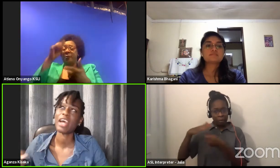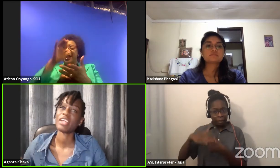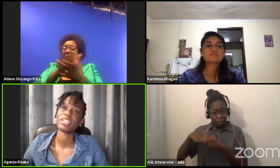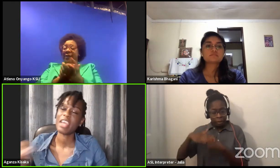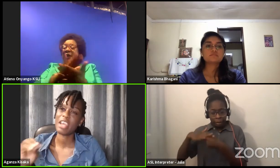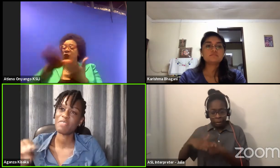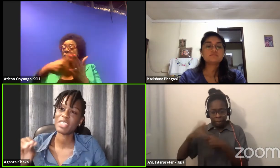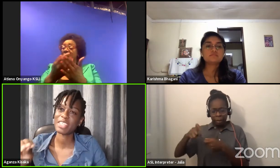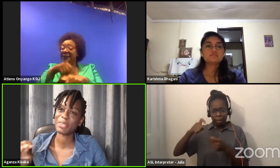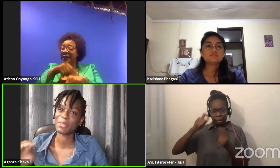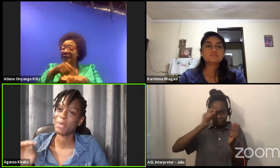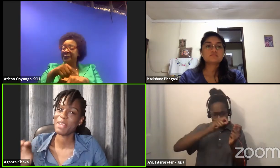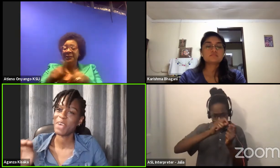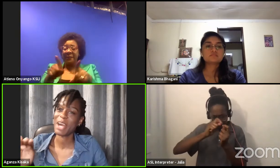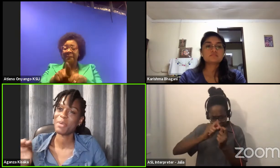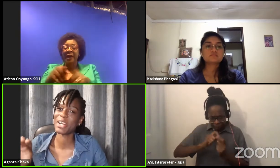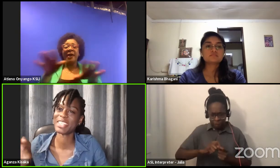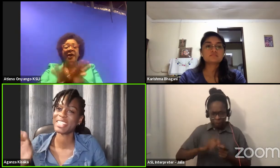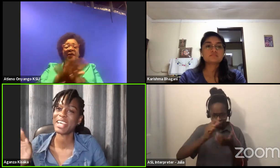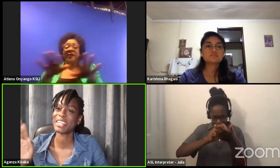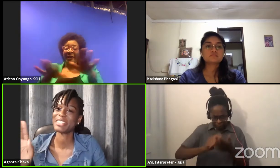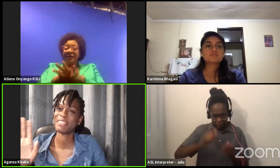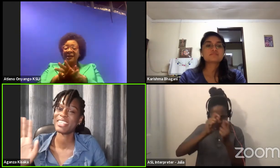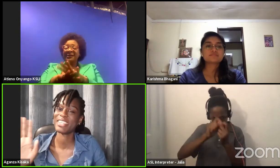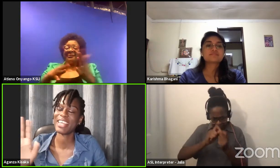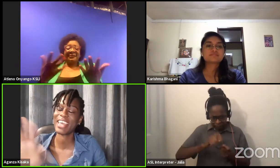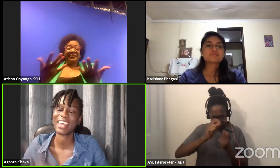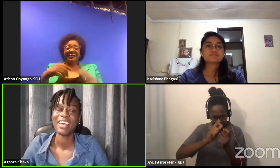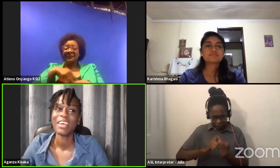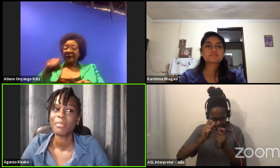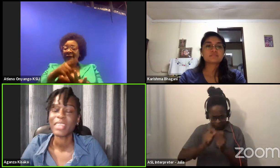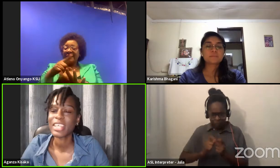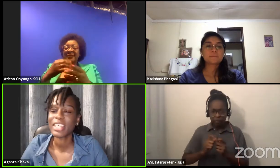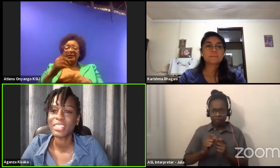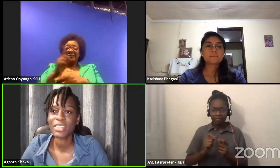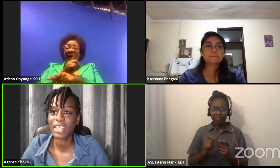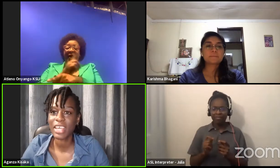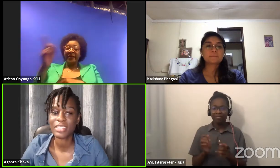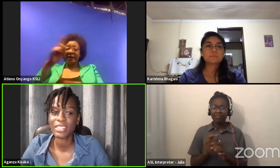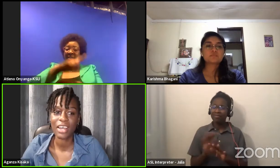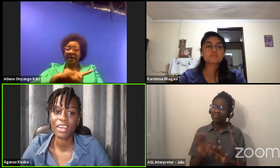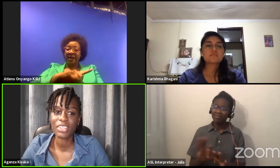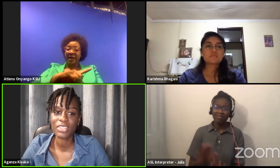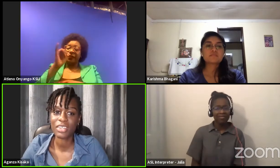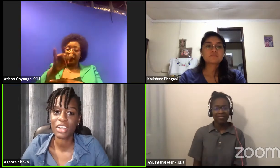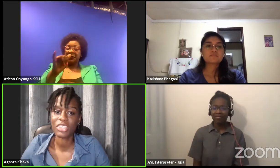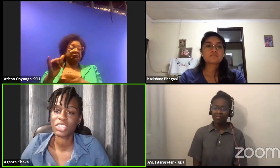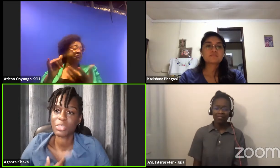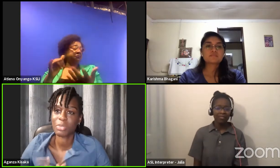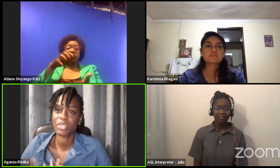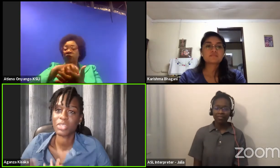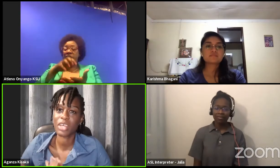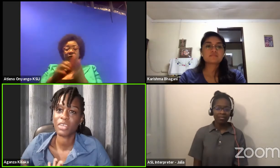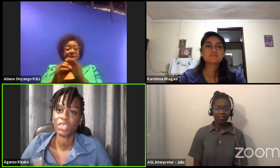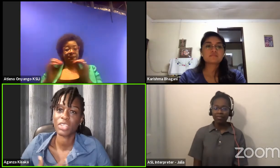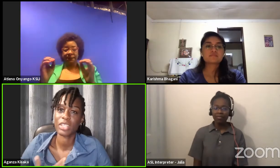and every single 24 hours, seconds of the day. But that's not the case, art just spills out of you,